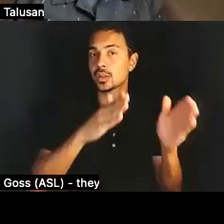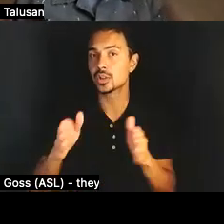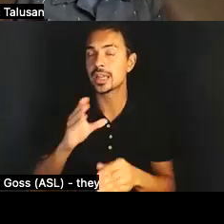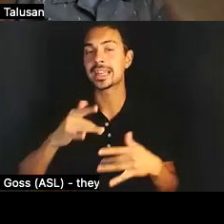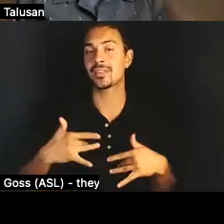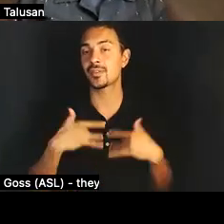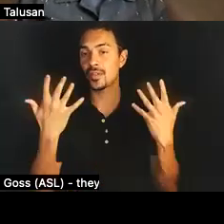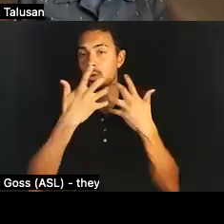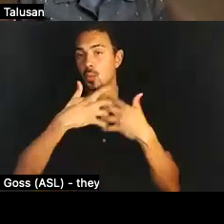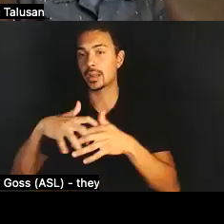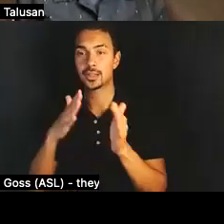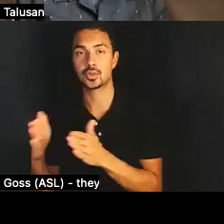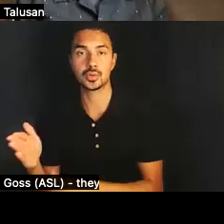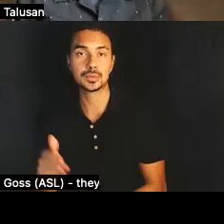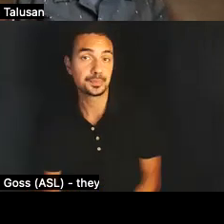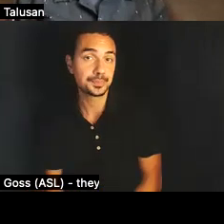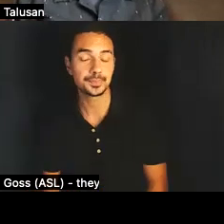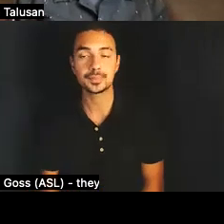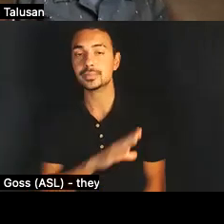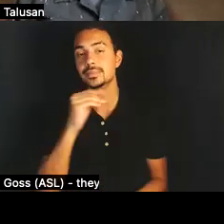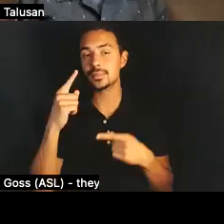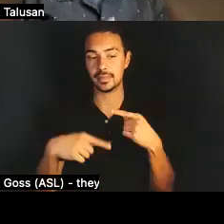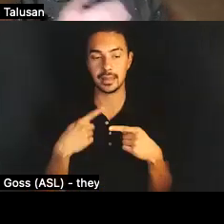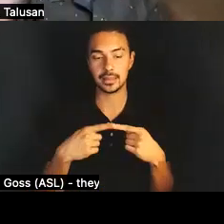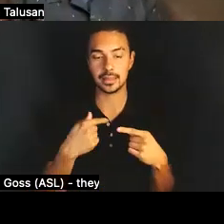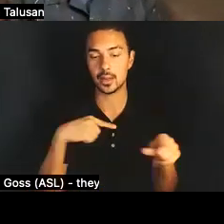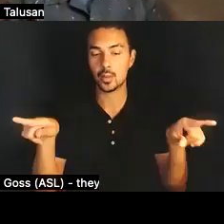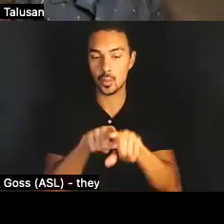with booksellers and event organizers.